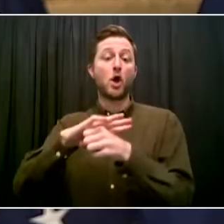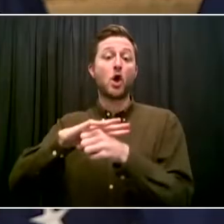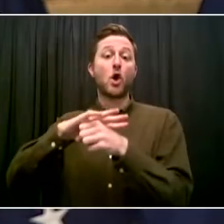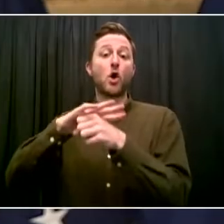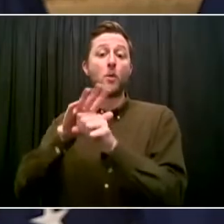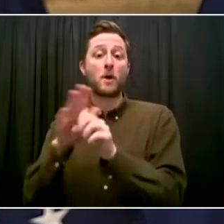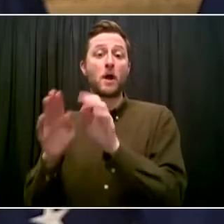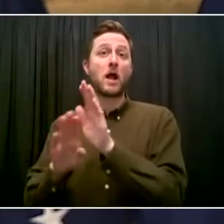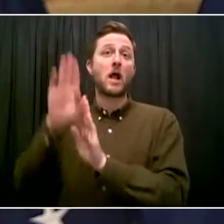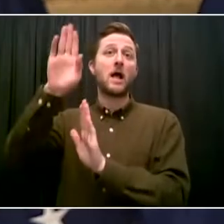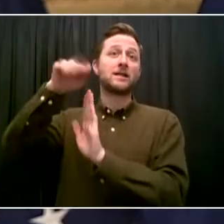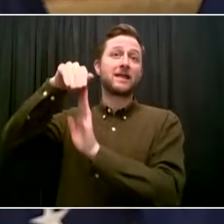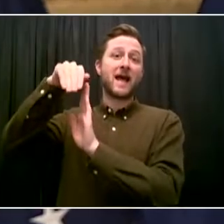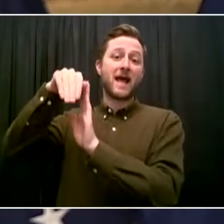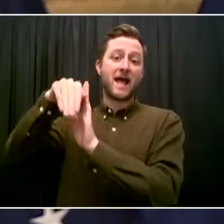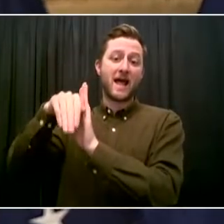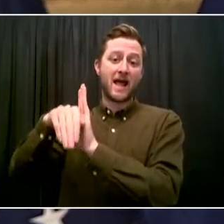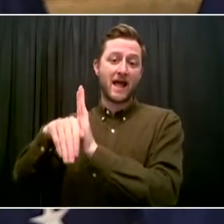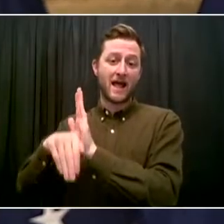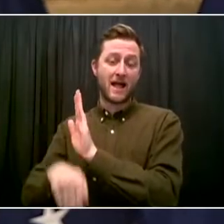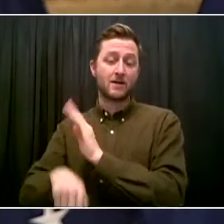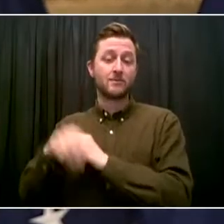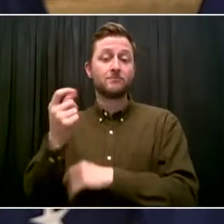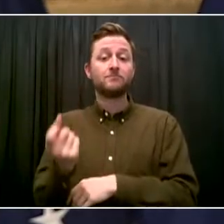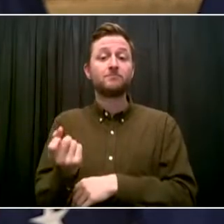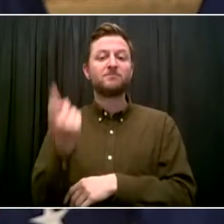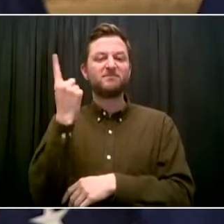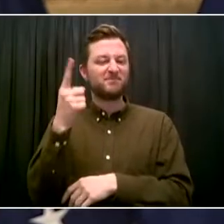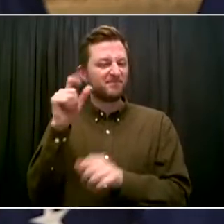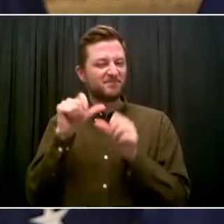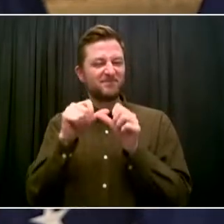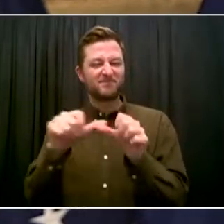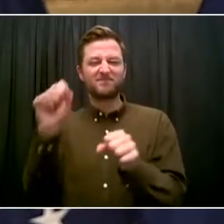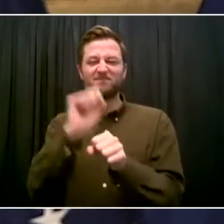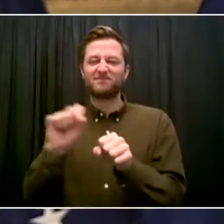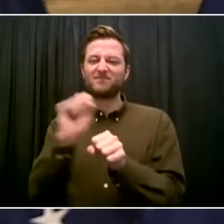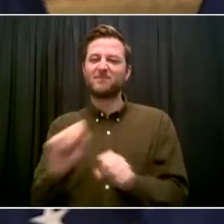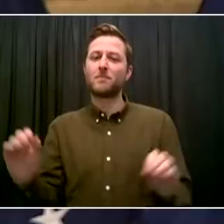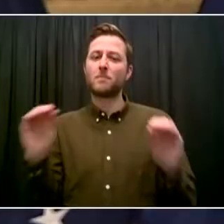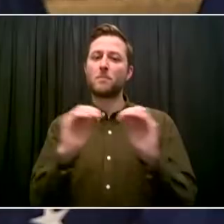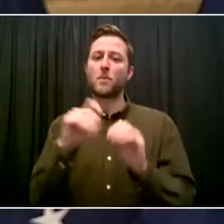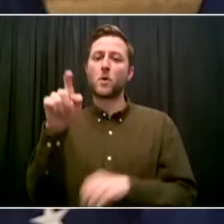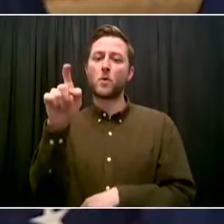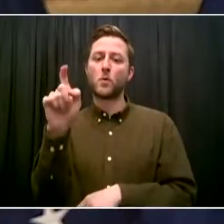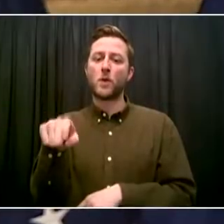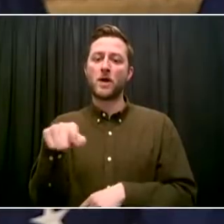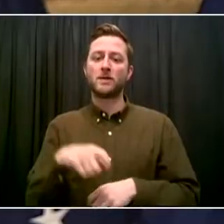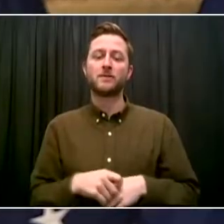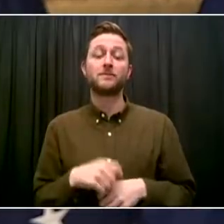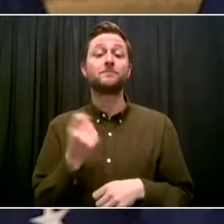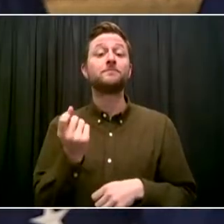ADULT ACTION CENTERS. WE ARE ON THE DOWNSLOPE FROM THE OMICRON